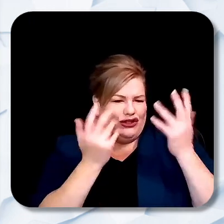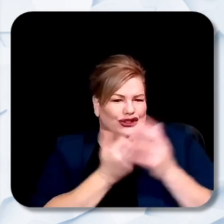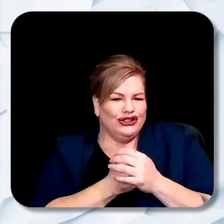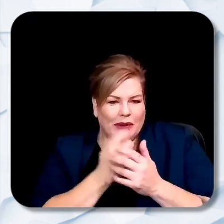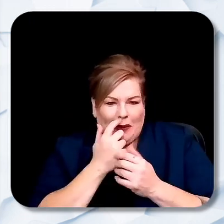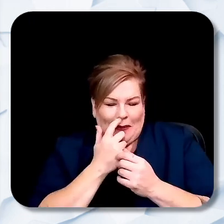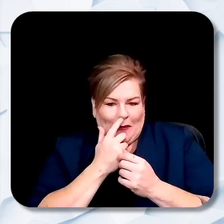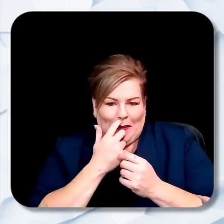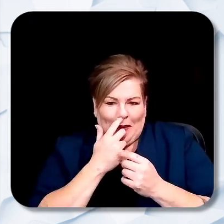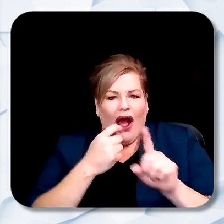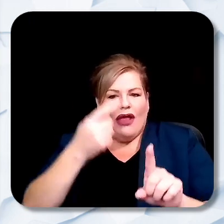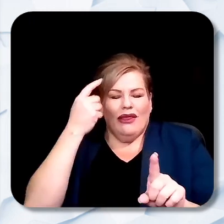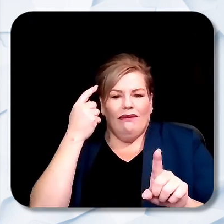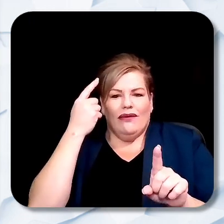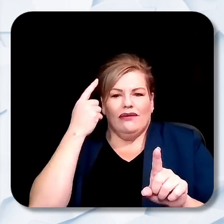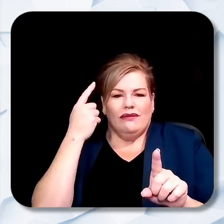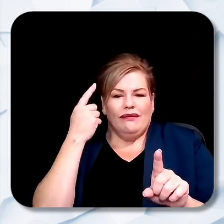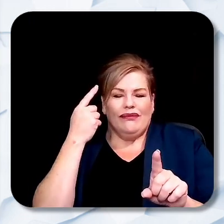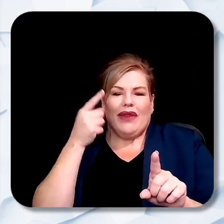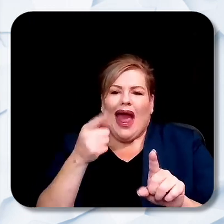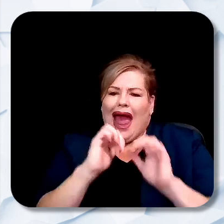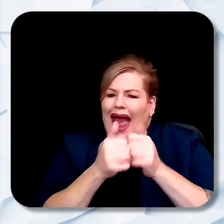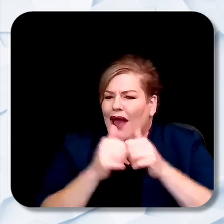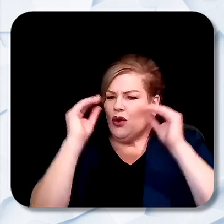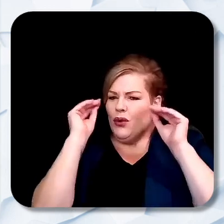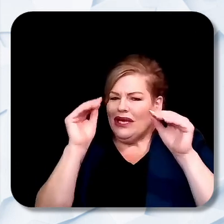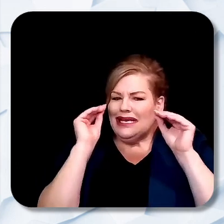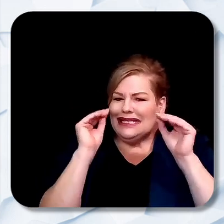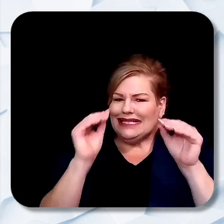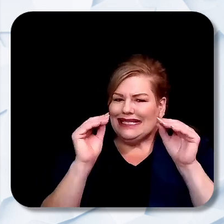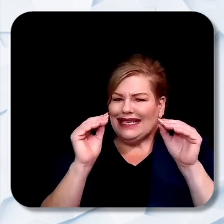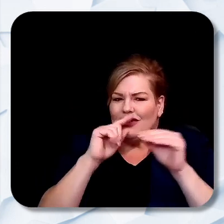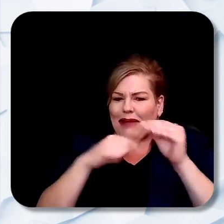was going to take you directly to the standards. So how do we teach uh about alcohol, tobacco, and